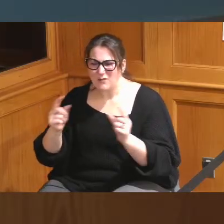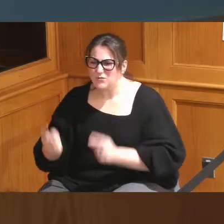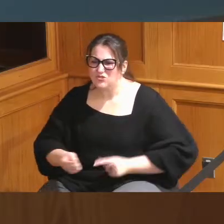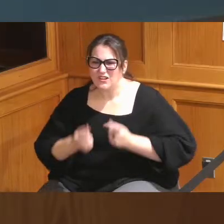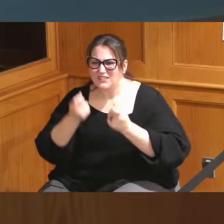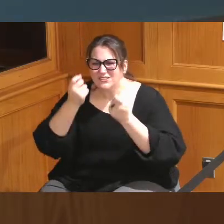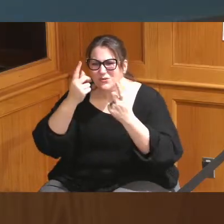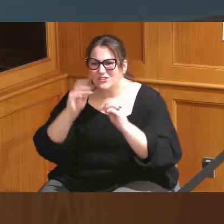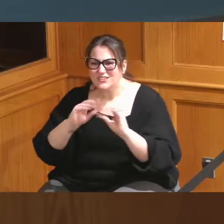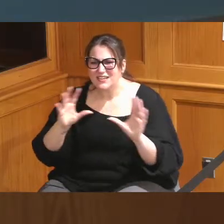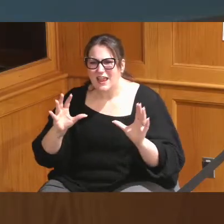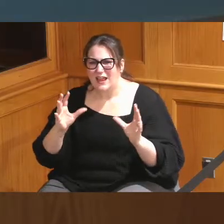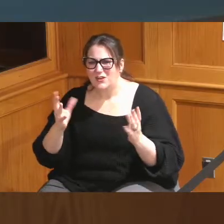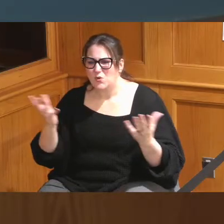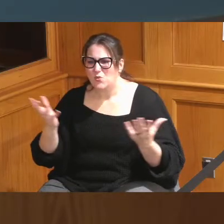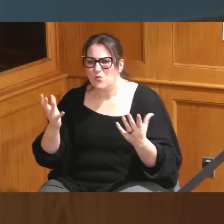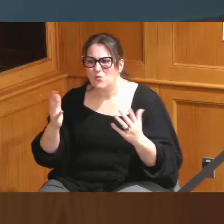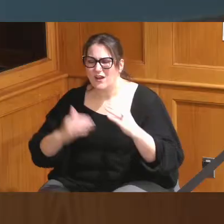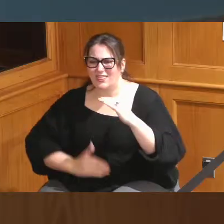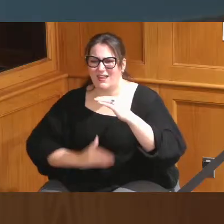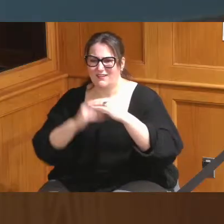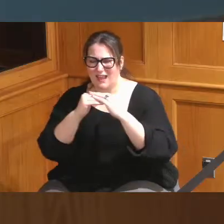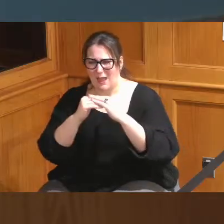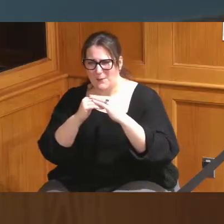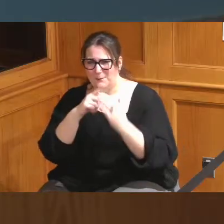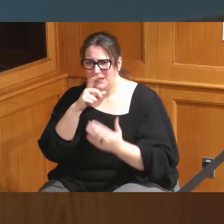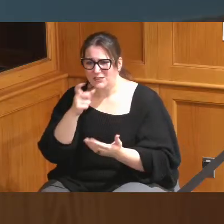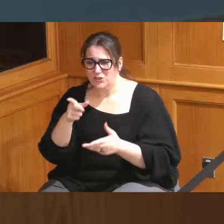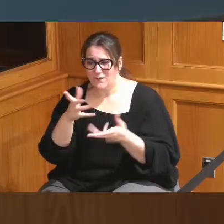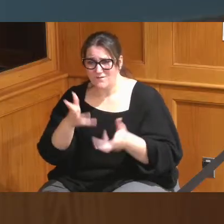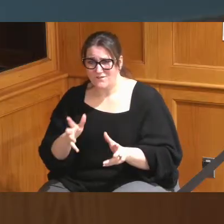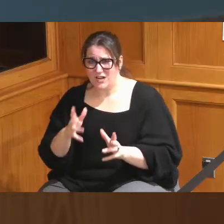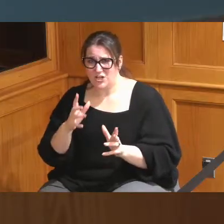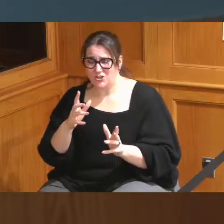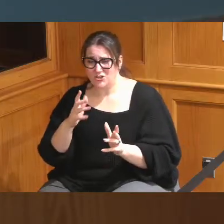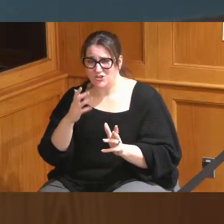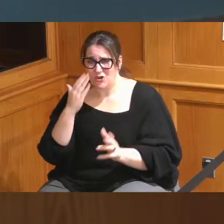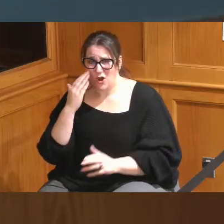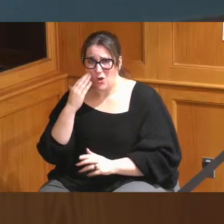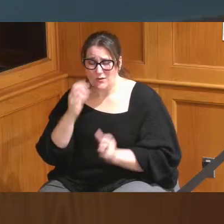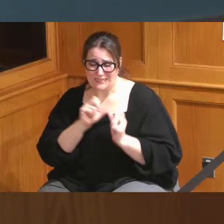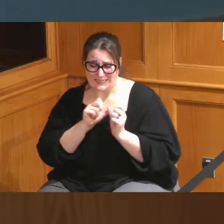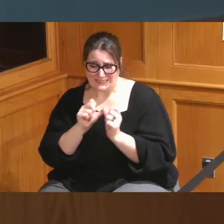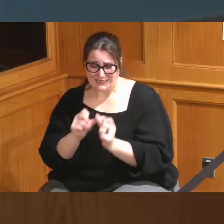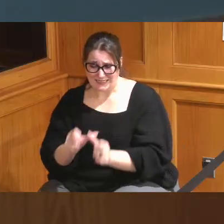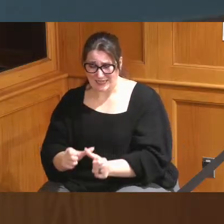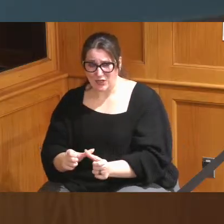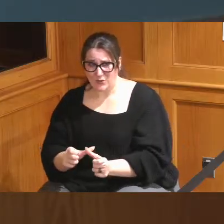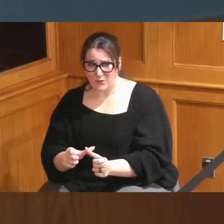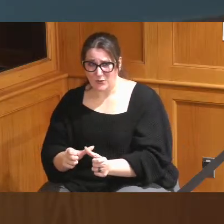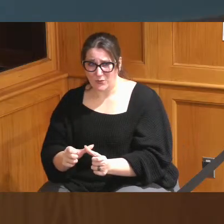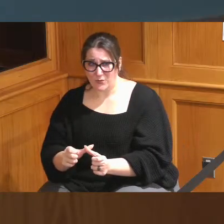understanding where the cap is because as you note to continue along this path is going to be